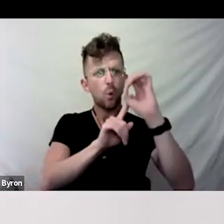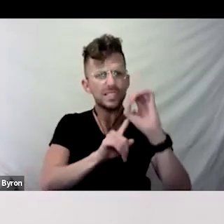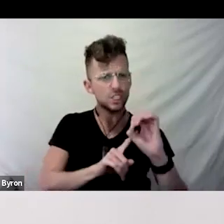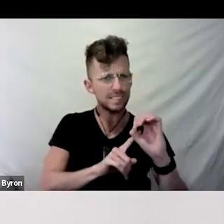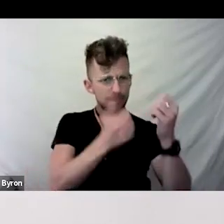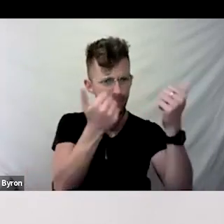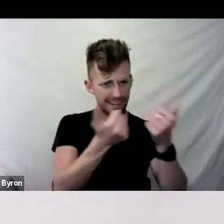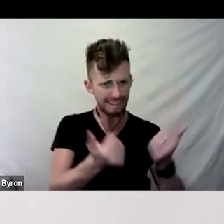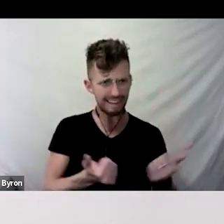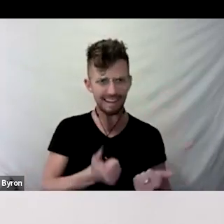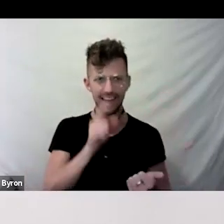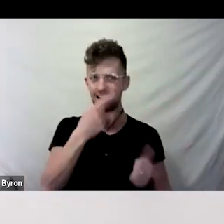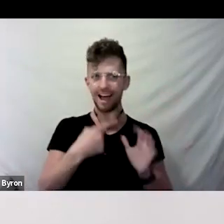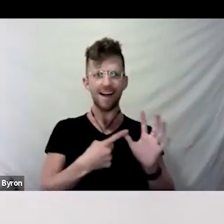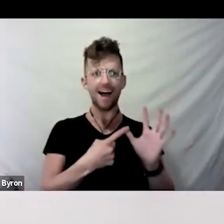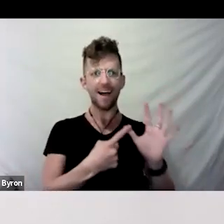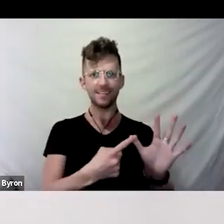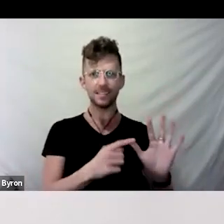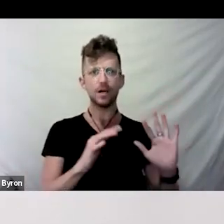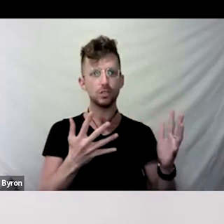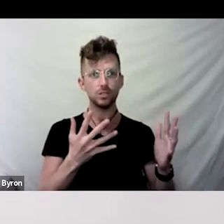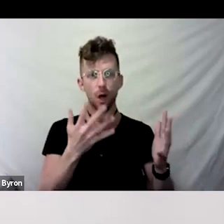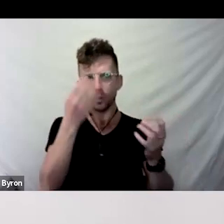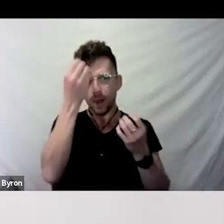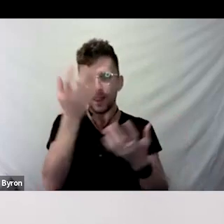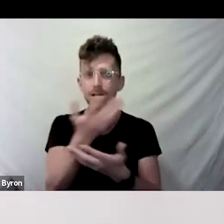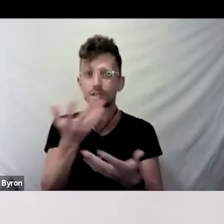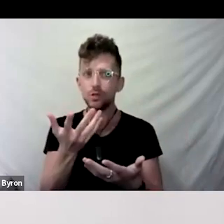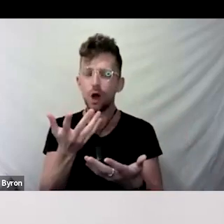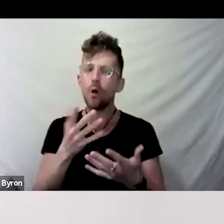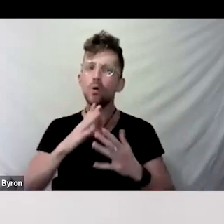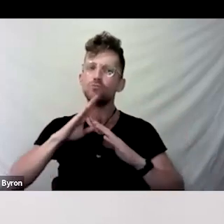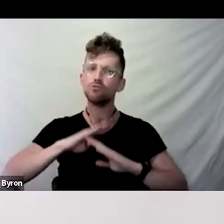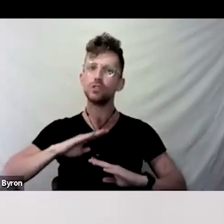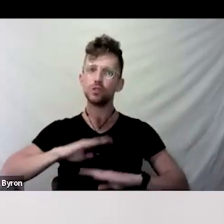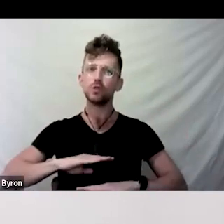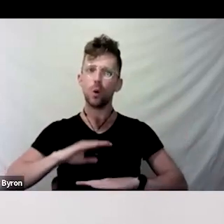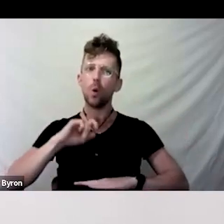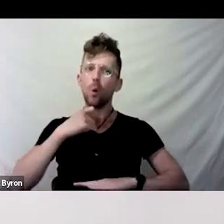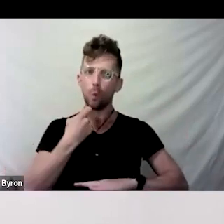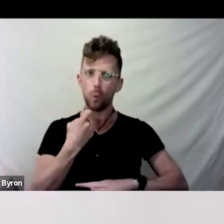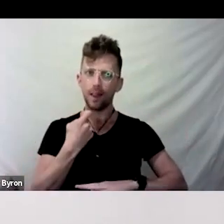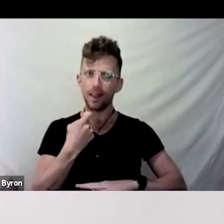So myself and the team will be working very hard after this to document as many of your questions